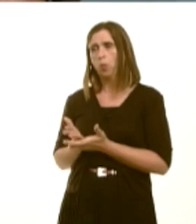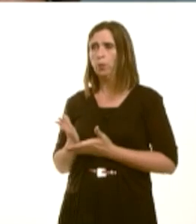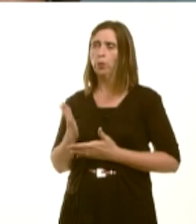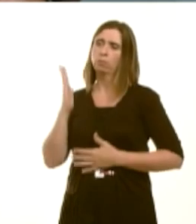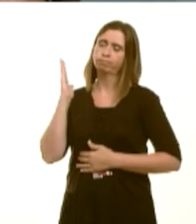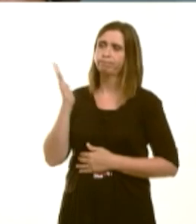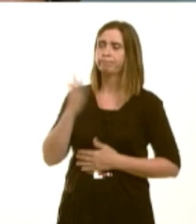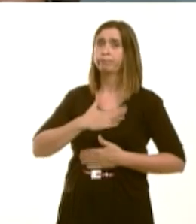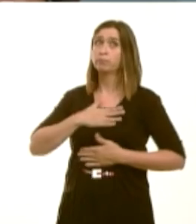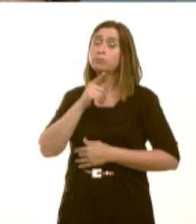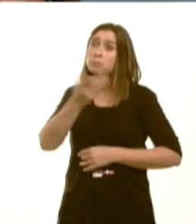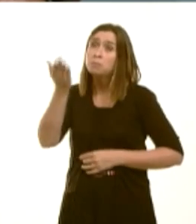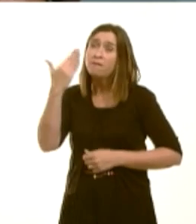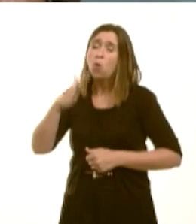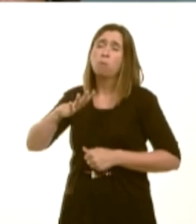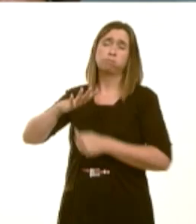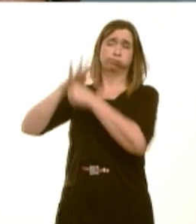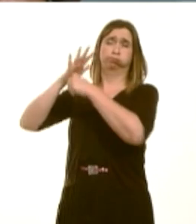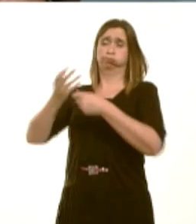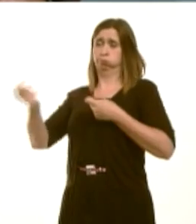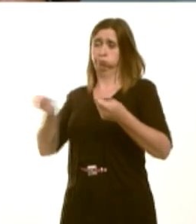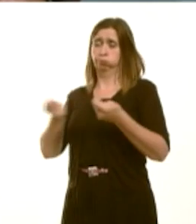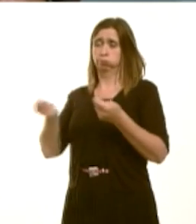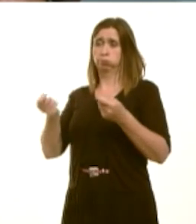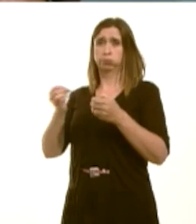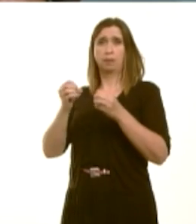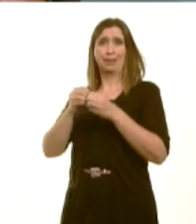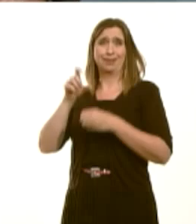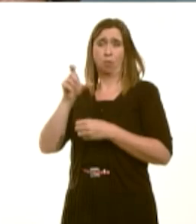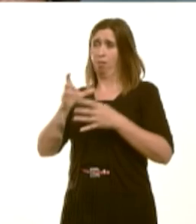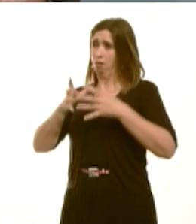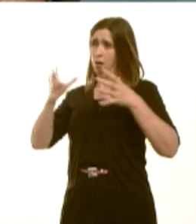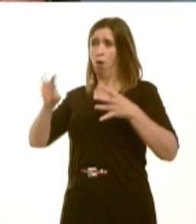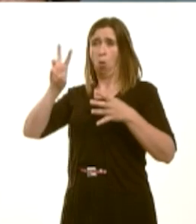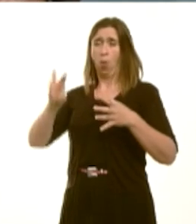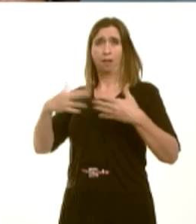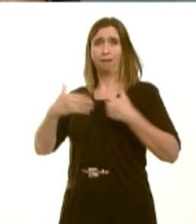as a former administratorósenior administratoróin the largest health board in Wales. I would